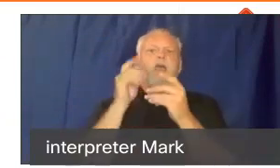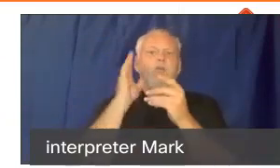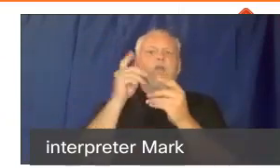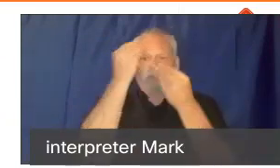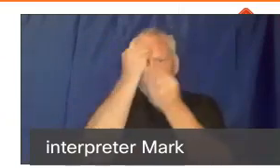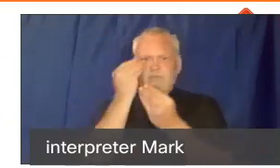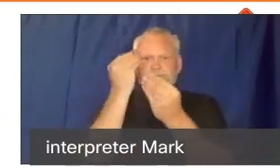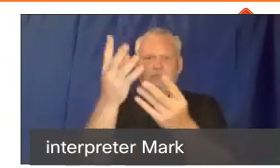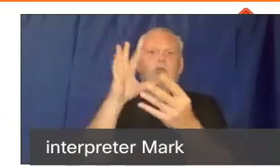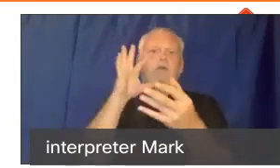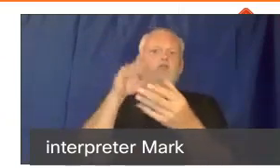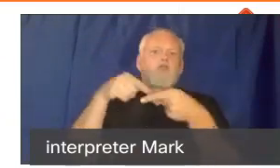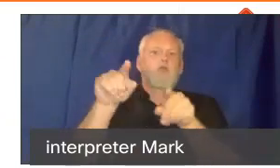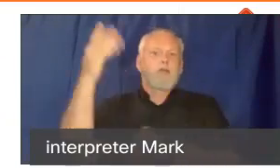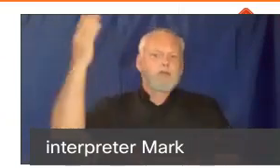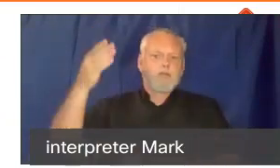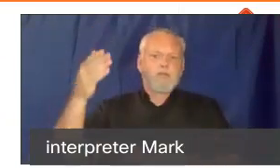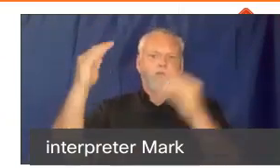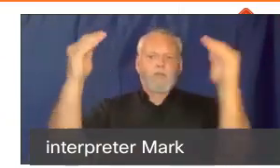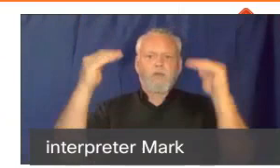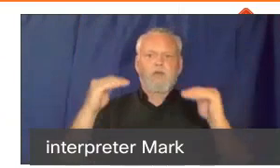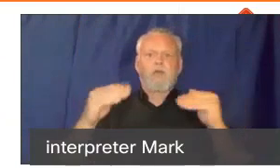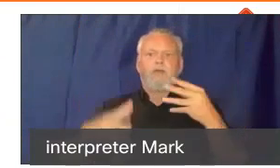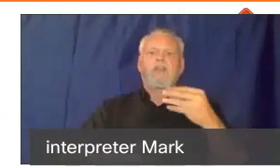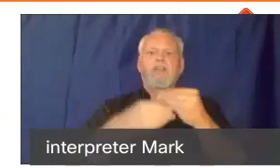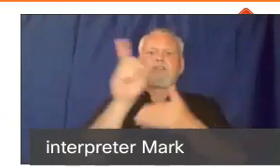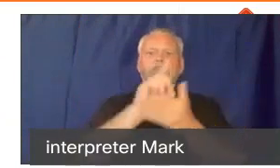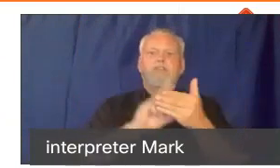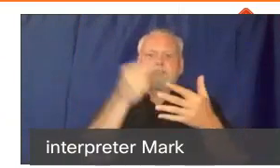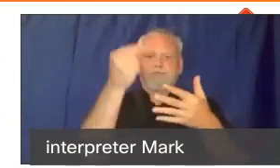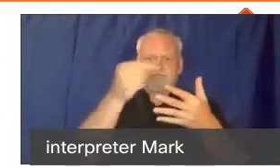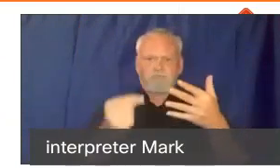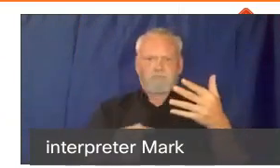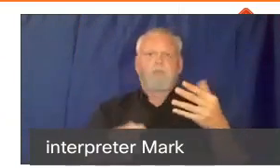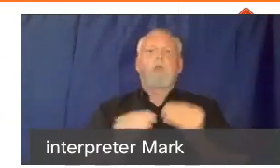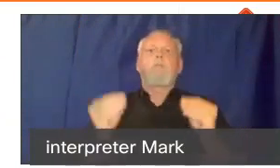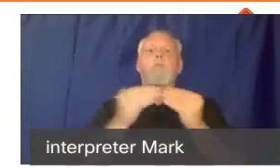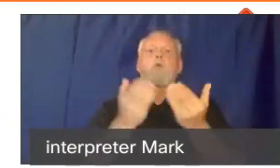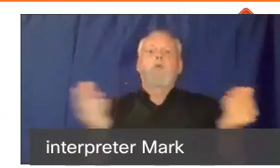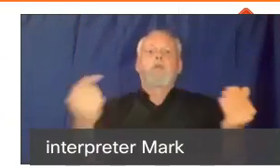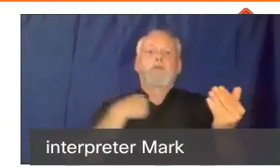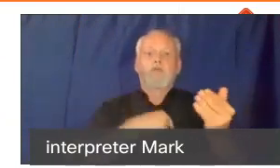And addition, we have a snow design pictures, which is more things. We adding too much branch.